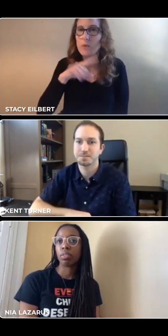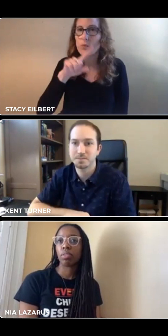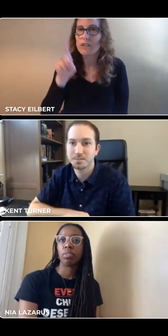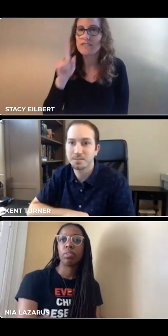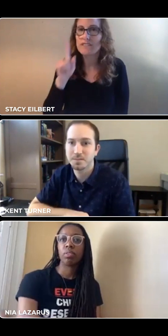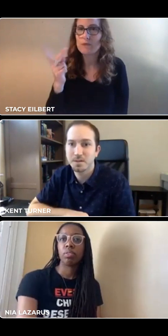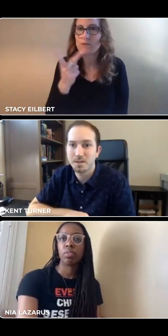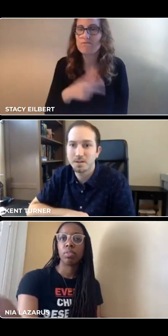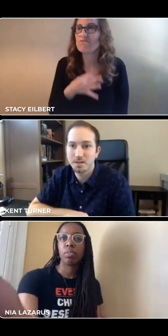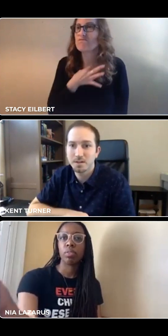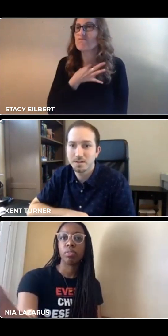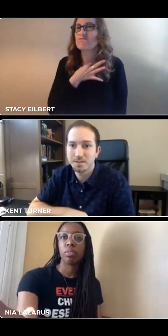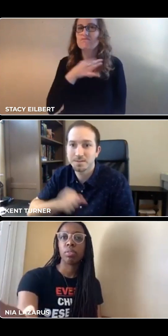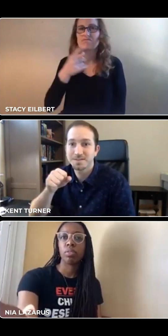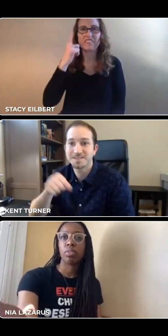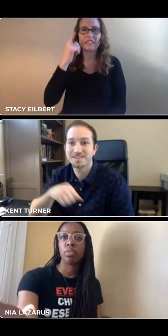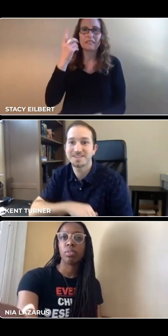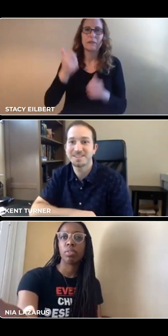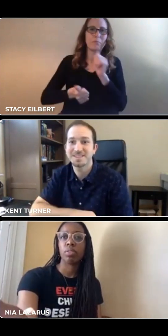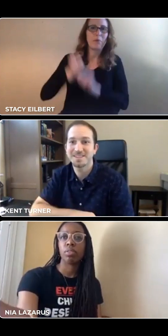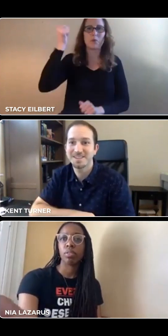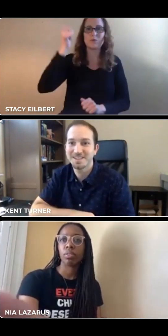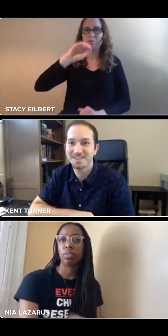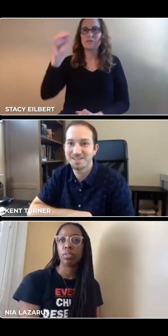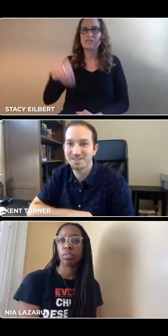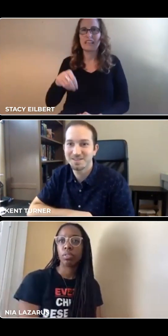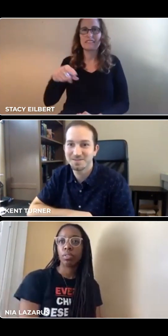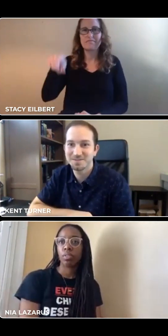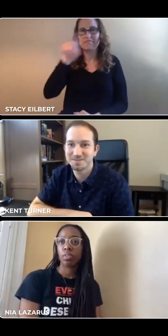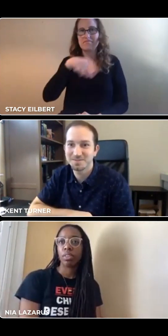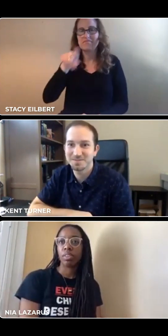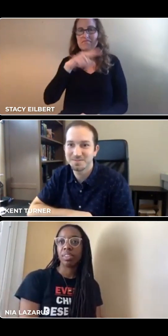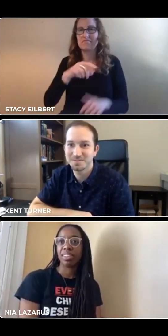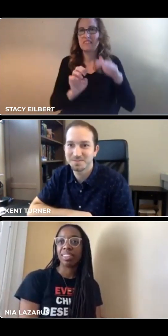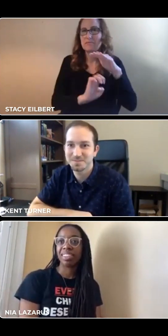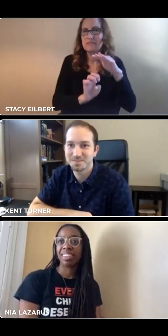I have a question for you panelists. Sure!